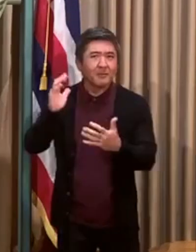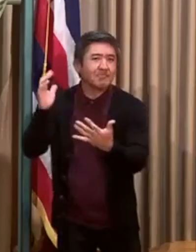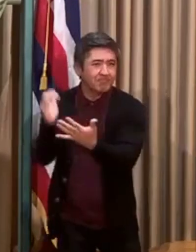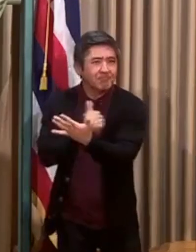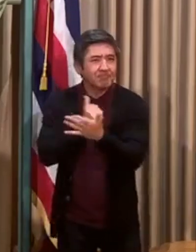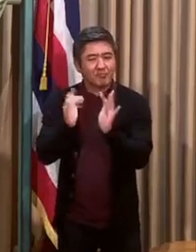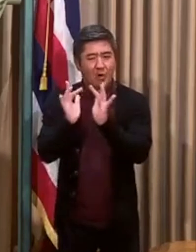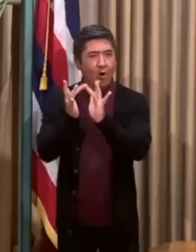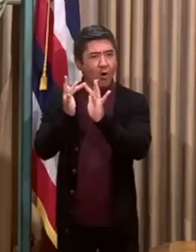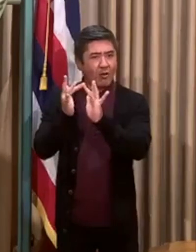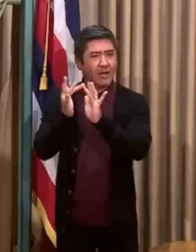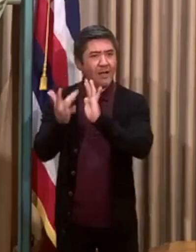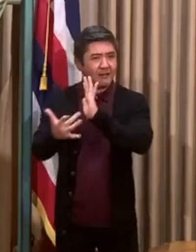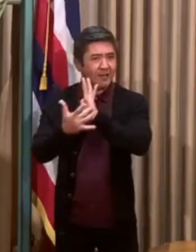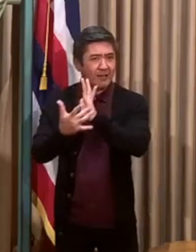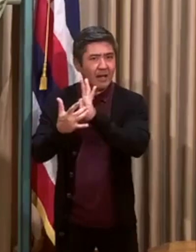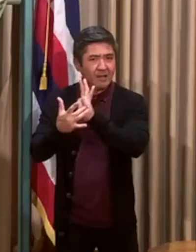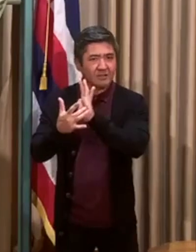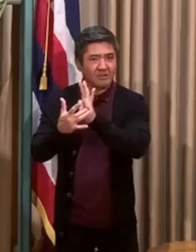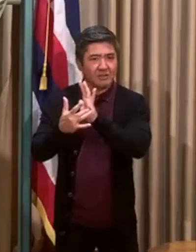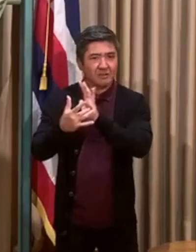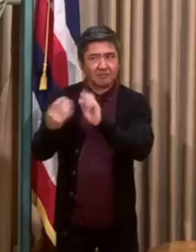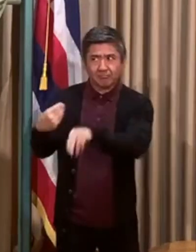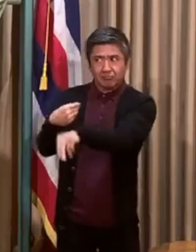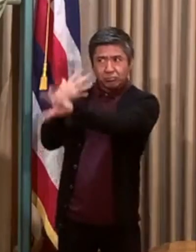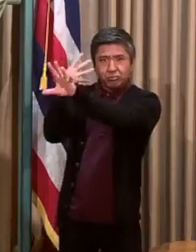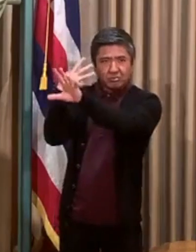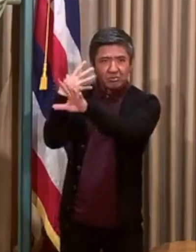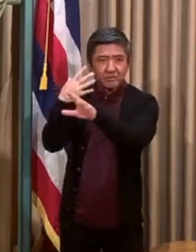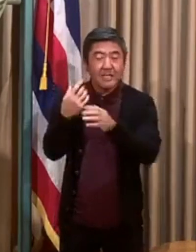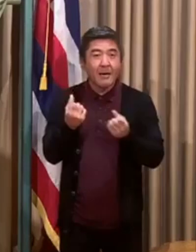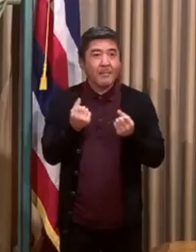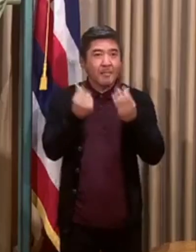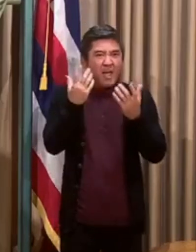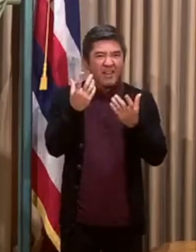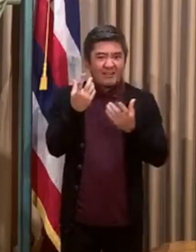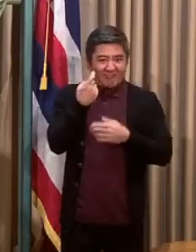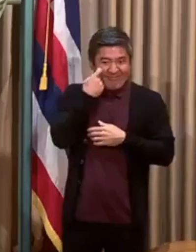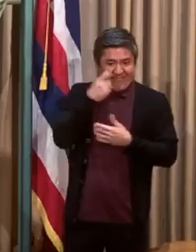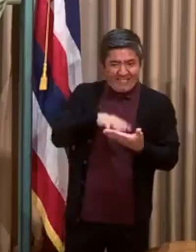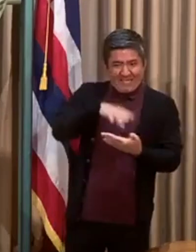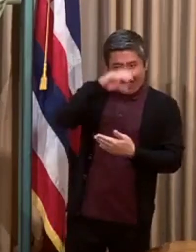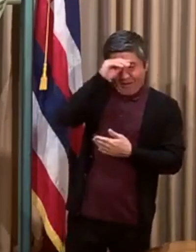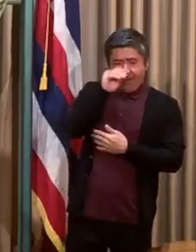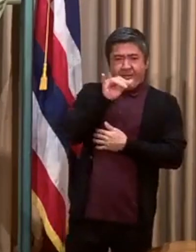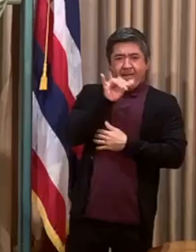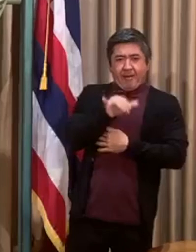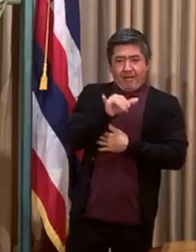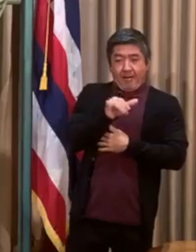Many of the lessons that we learned this spring will be applied as we move forward.